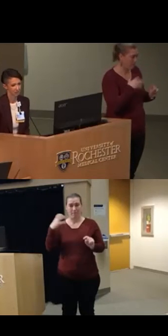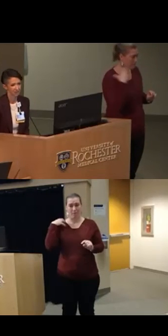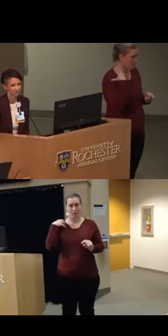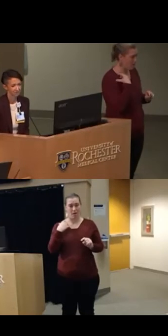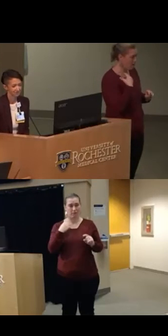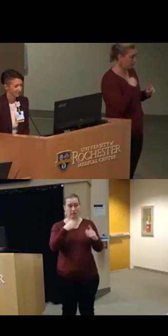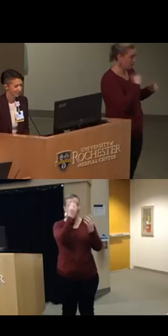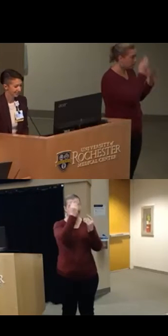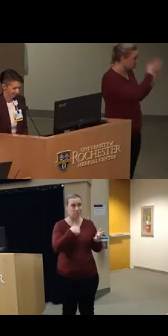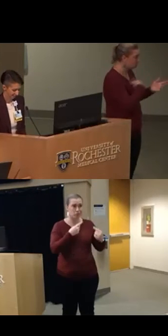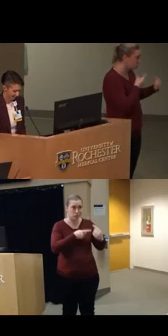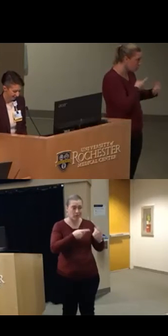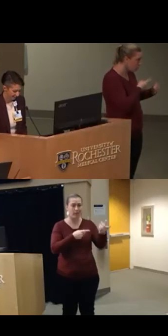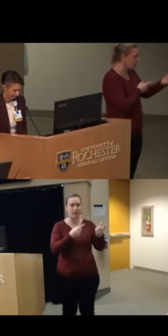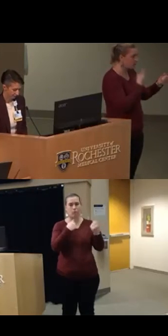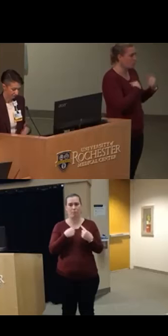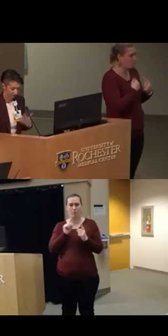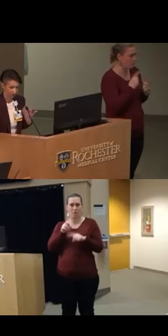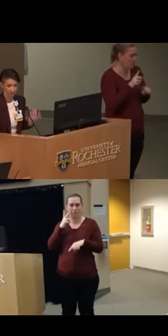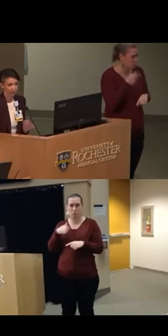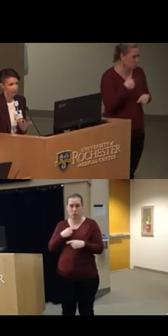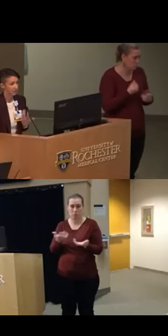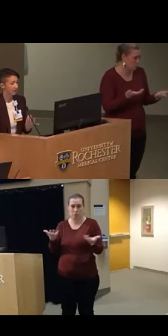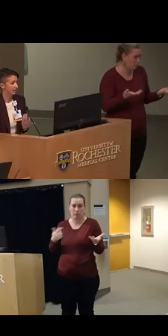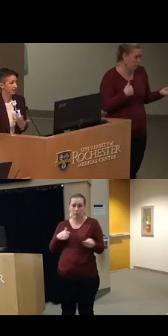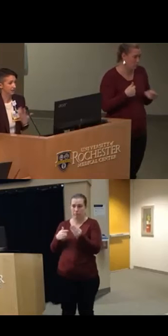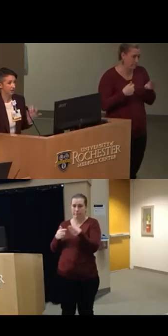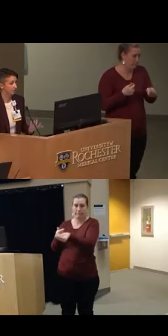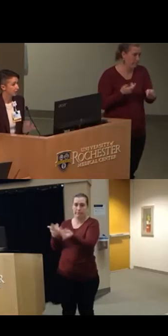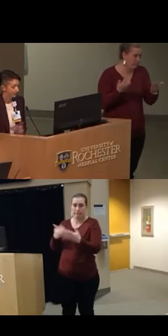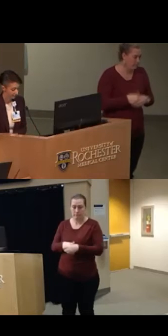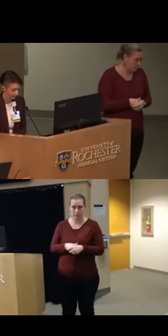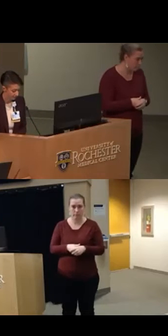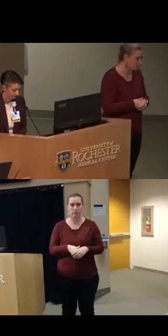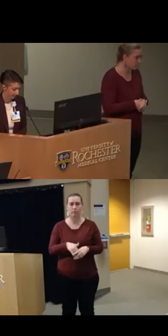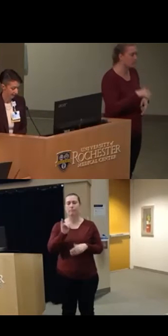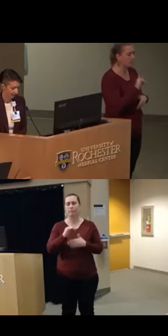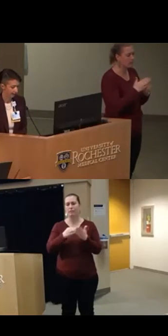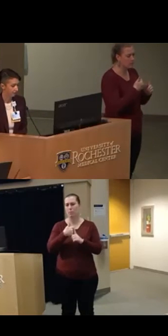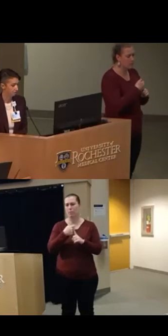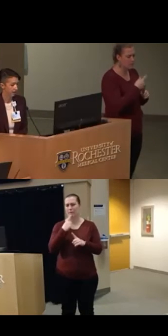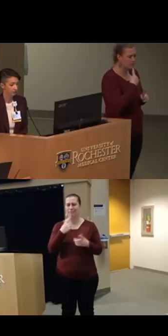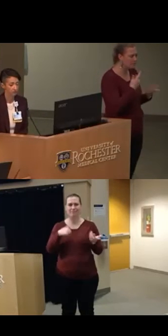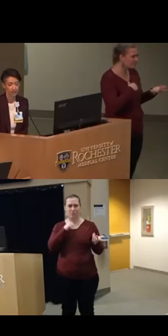struggling okay so this is somebody that says I don't feel like myself I but I also don't think